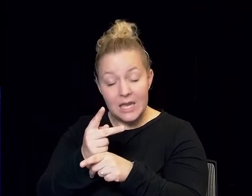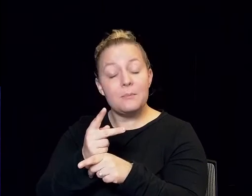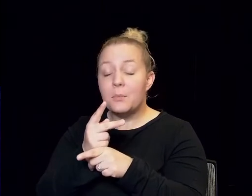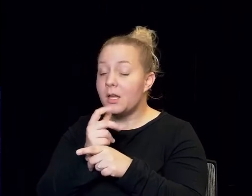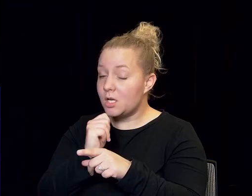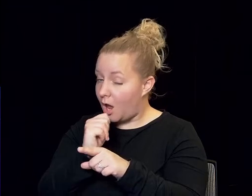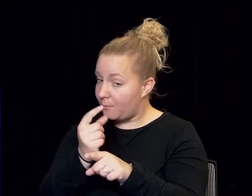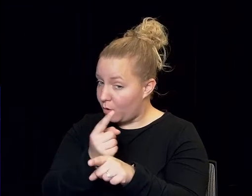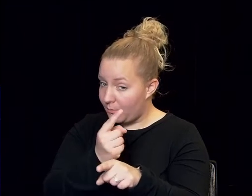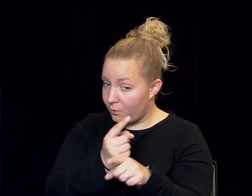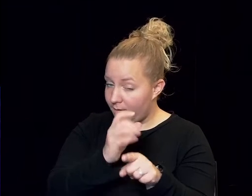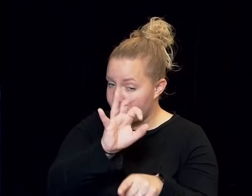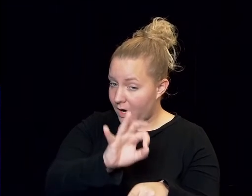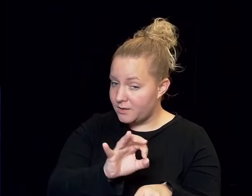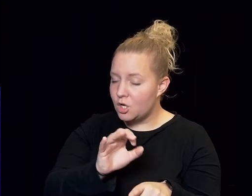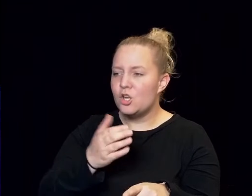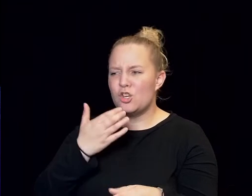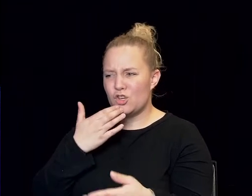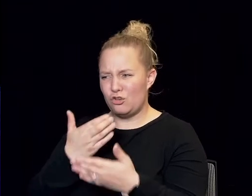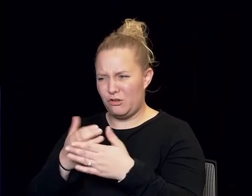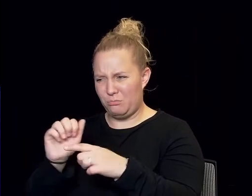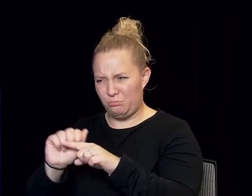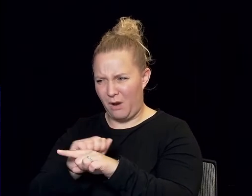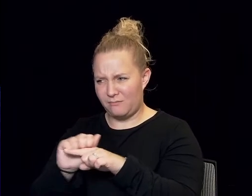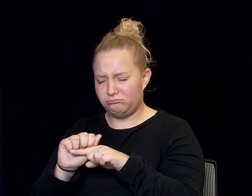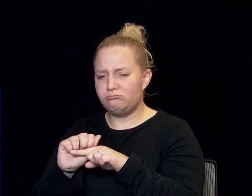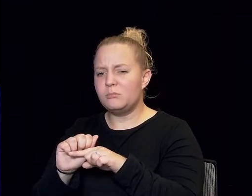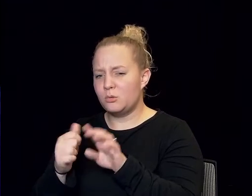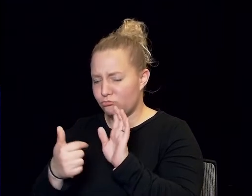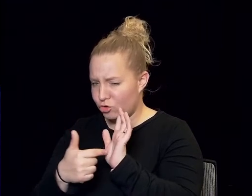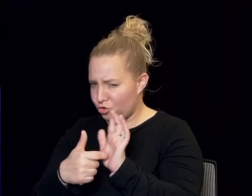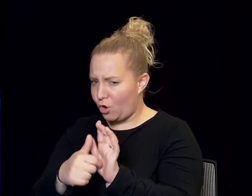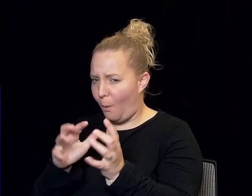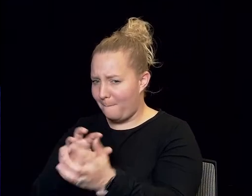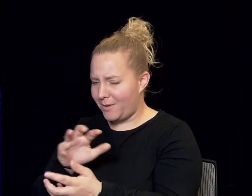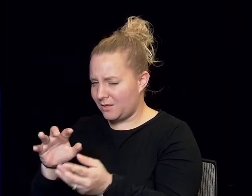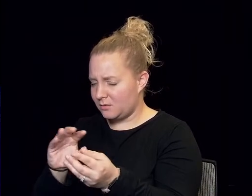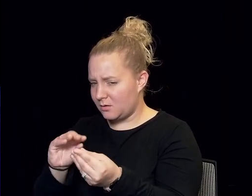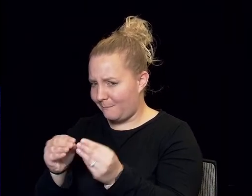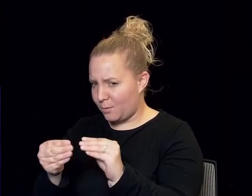fraction but just as good practice, if I were you, I would also show it as a mixed number